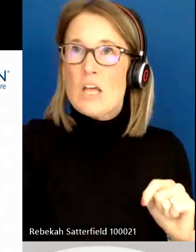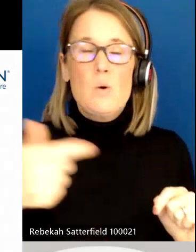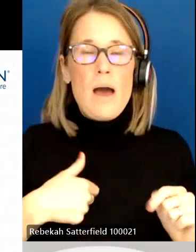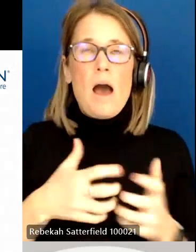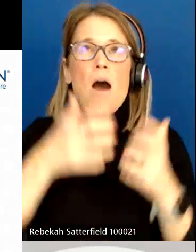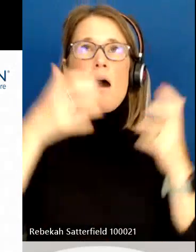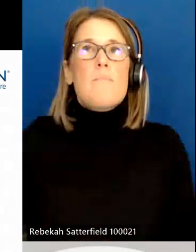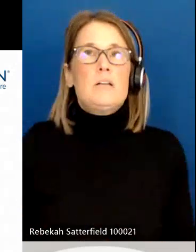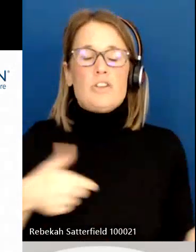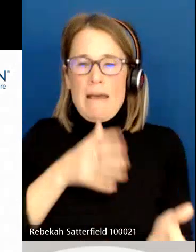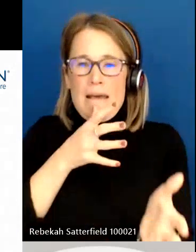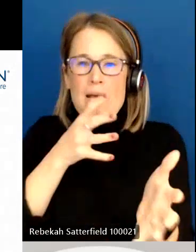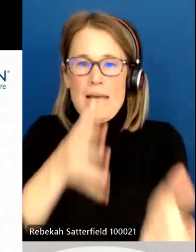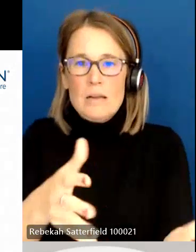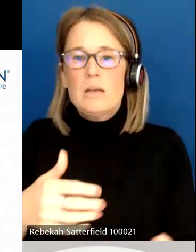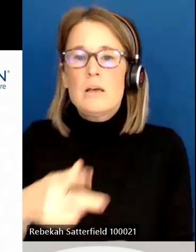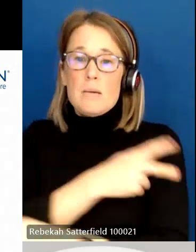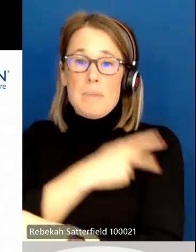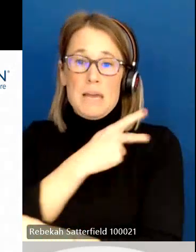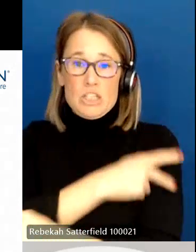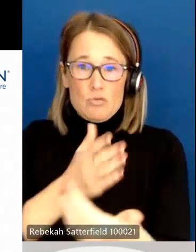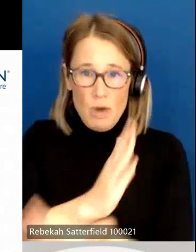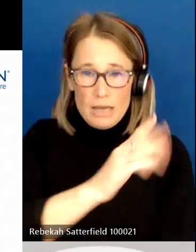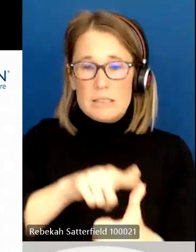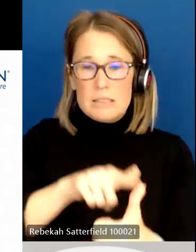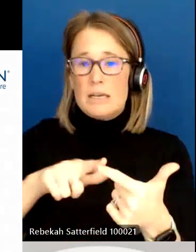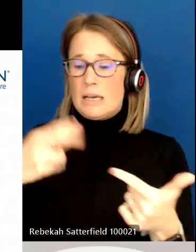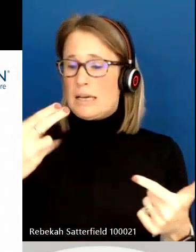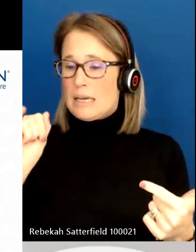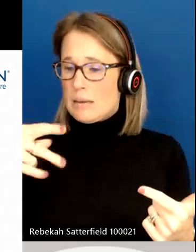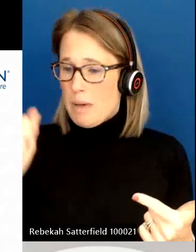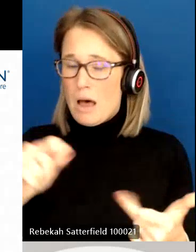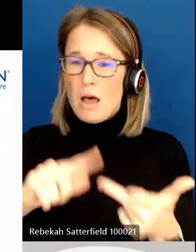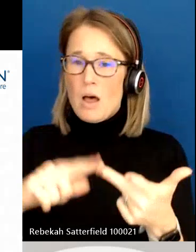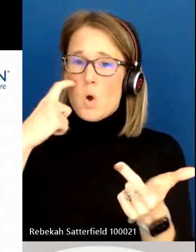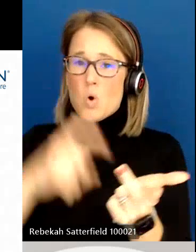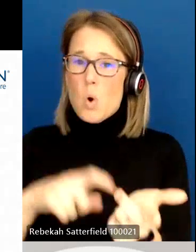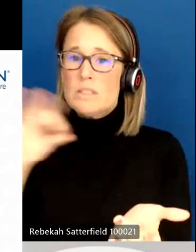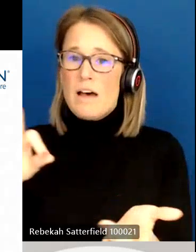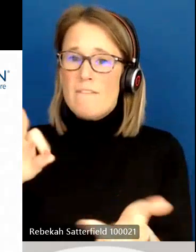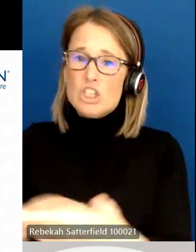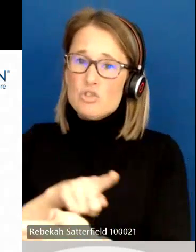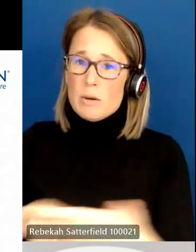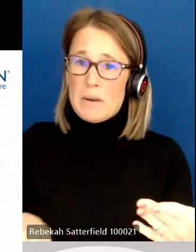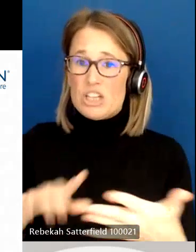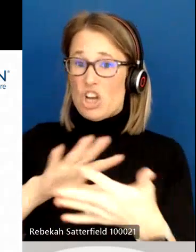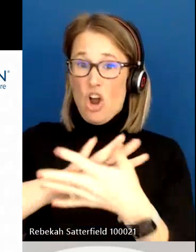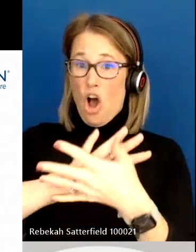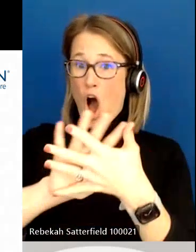patient rights Hippa uh notice of discrimination ellaa all of these things in three to four